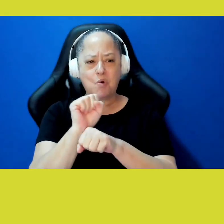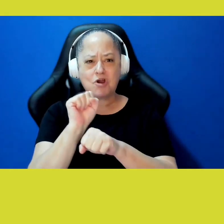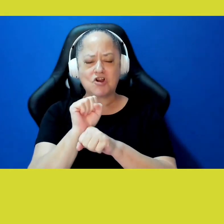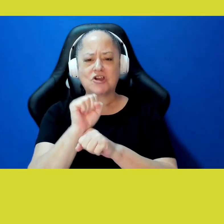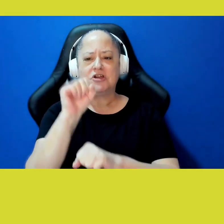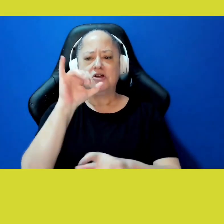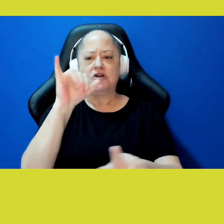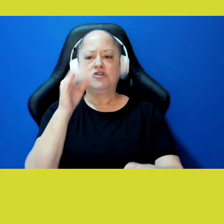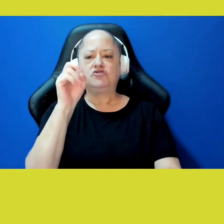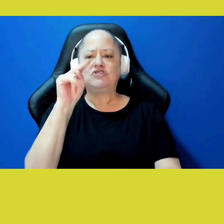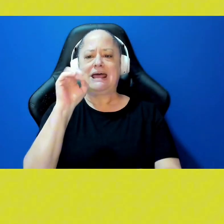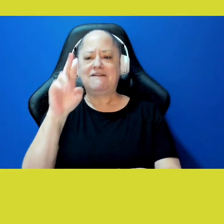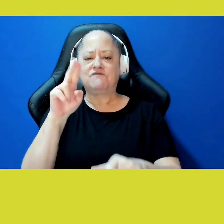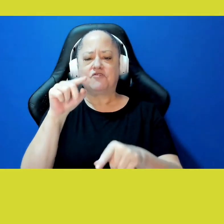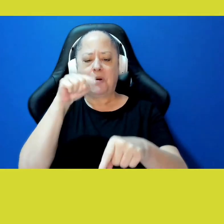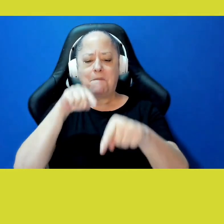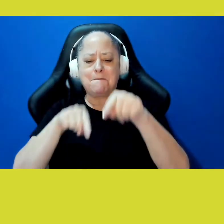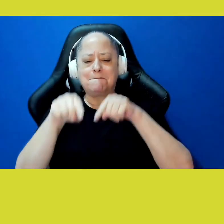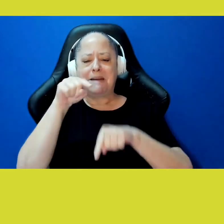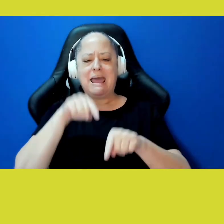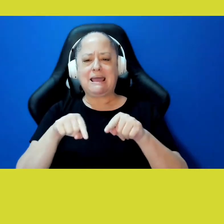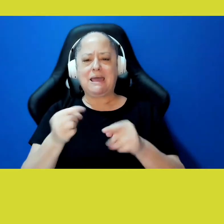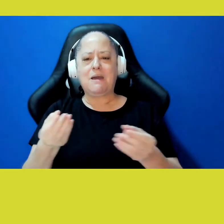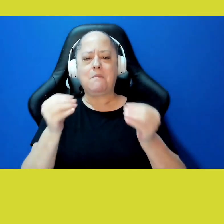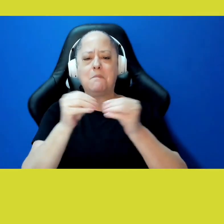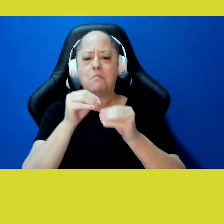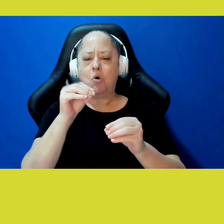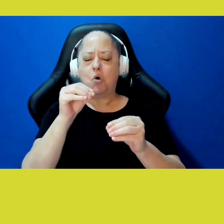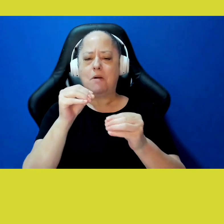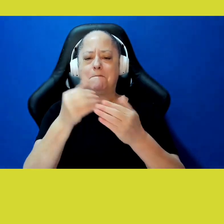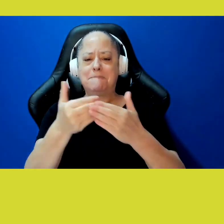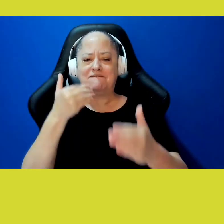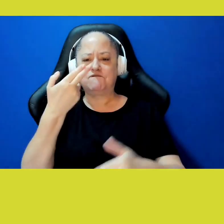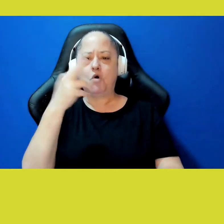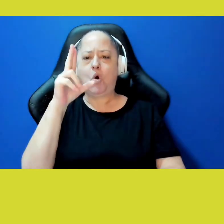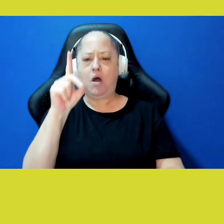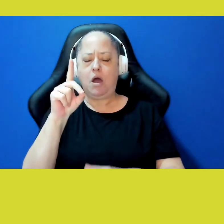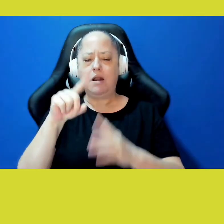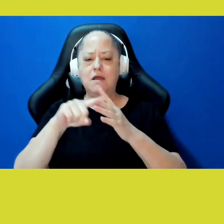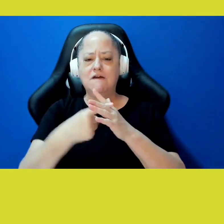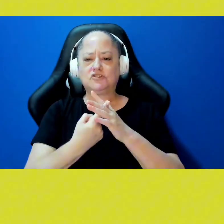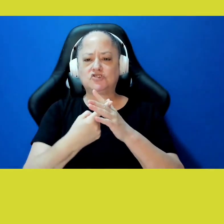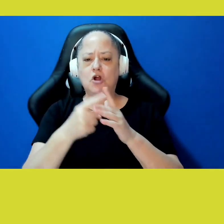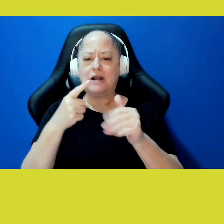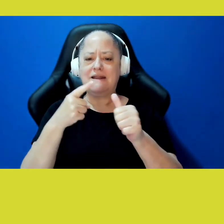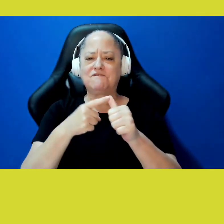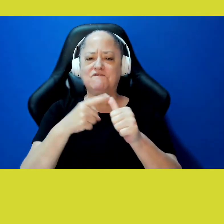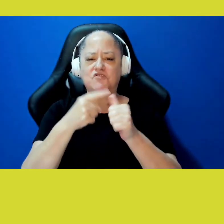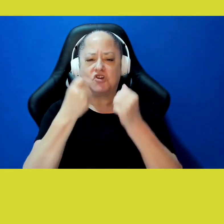actually back up even further than when I was at HUD. So when I first started in many years ago in this